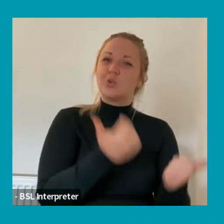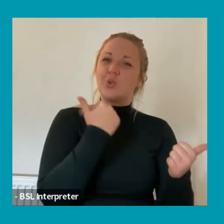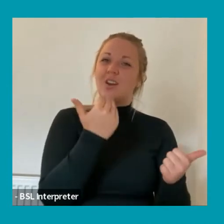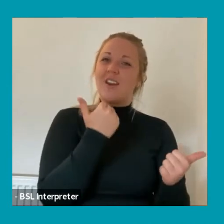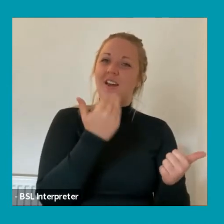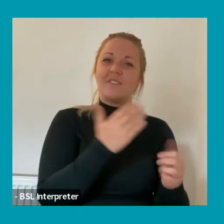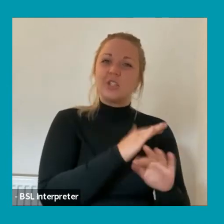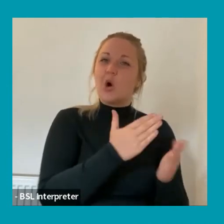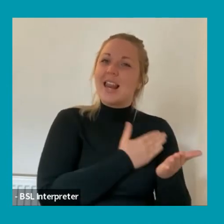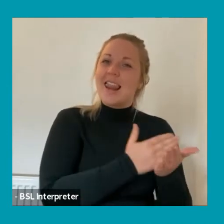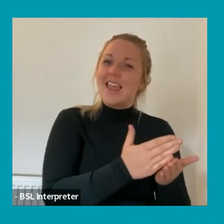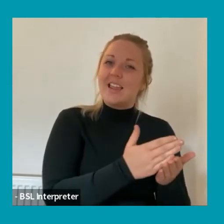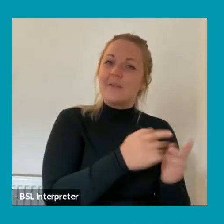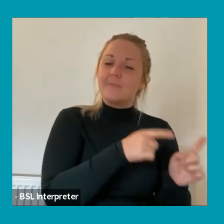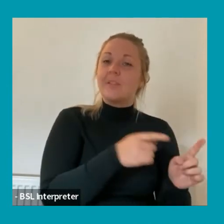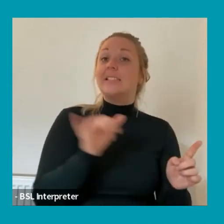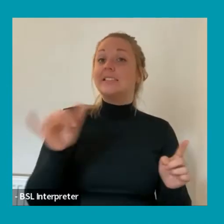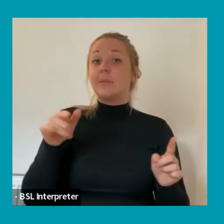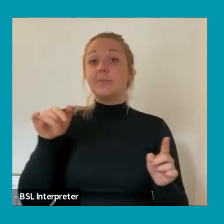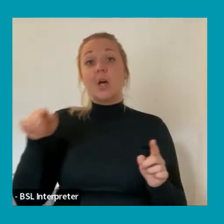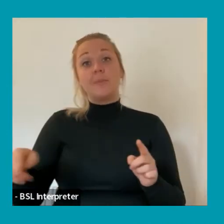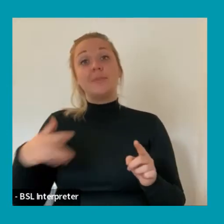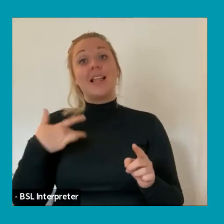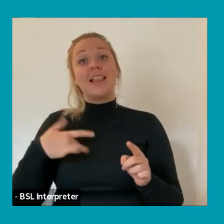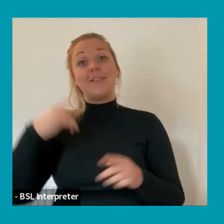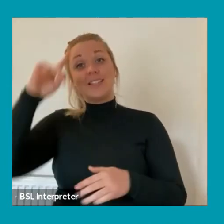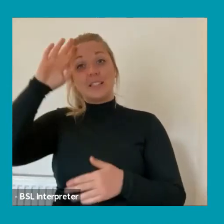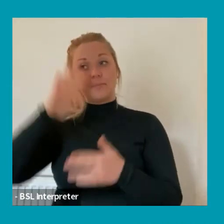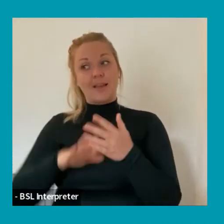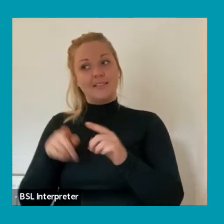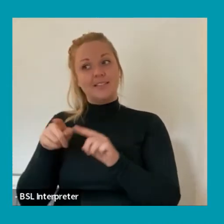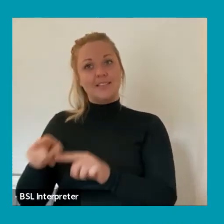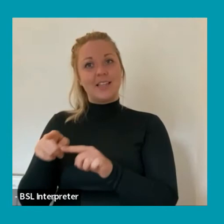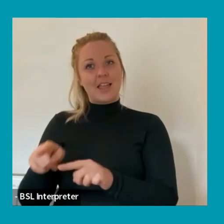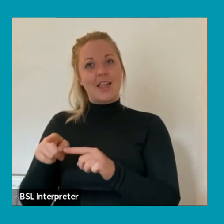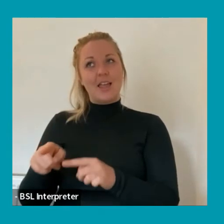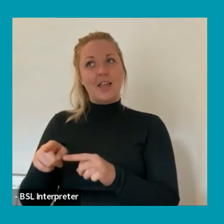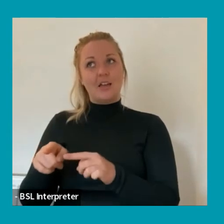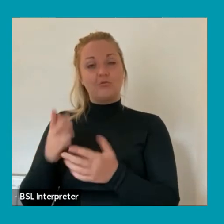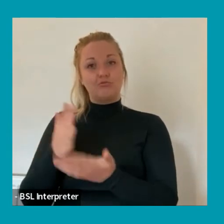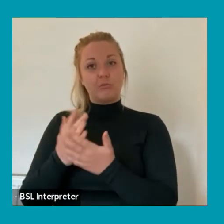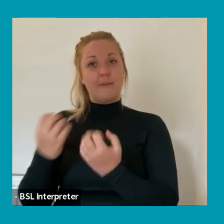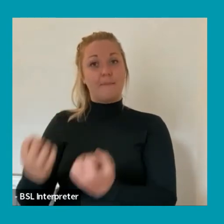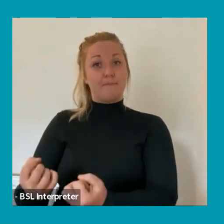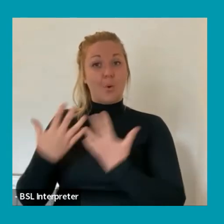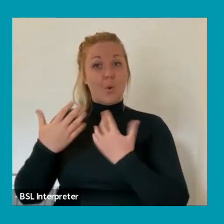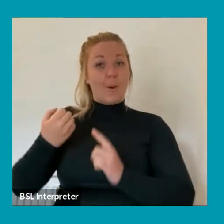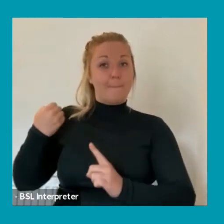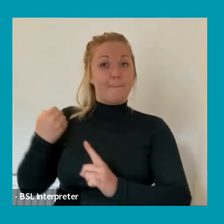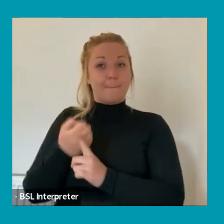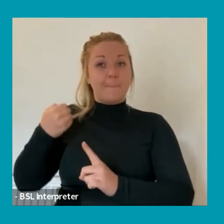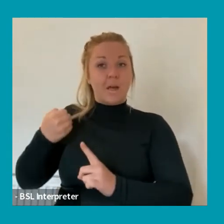experiences really do bring it to life, don't they? And just make it much more real.